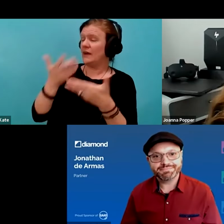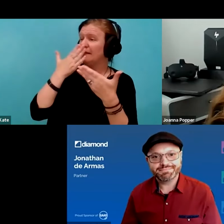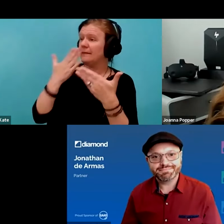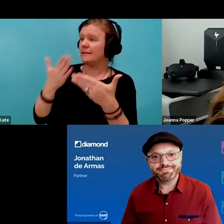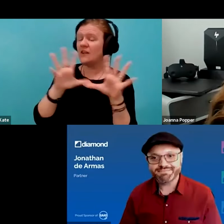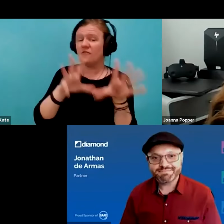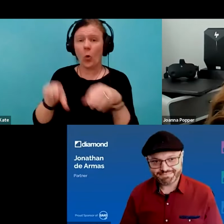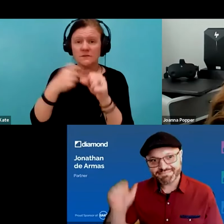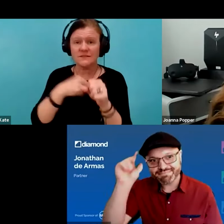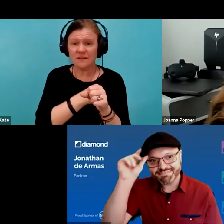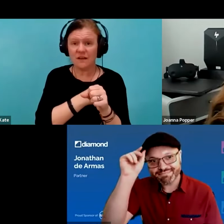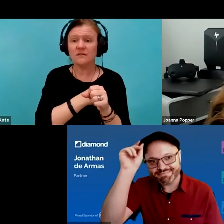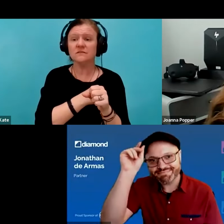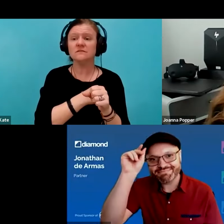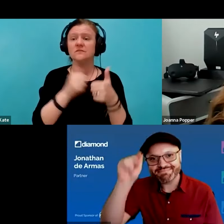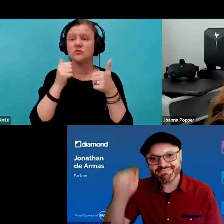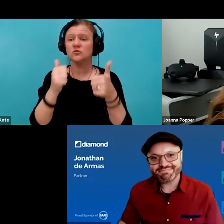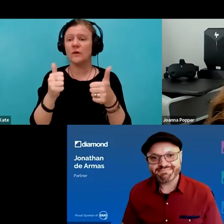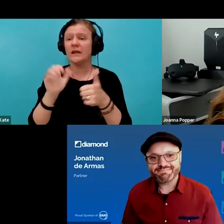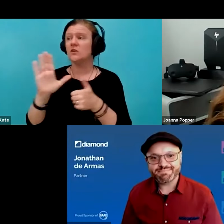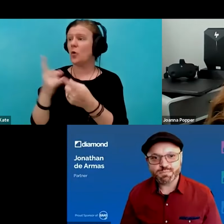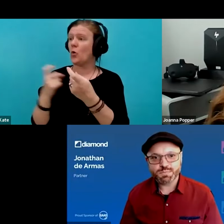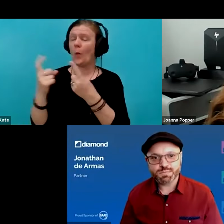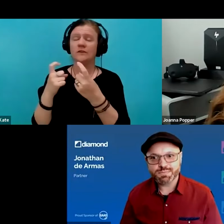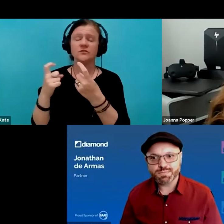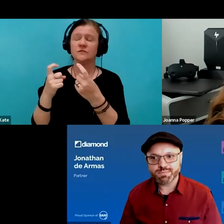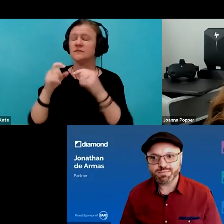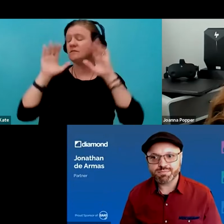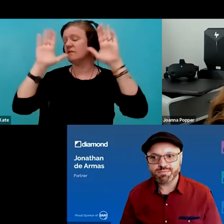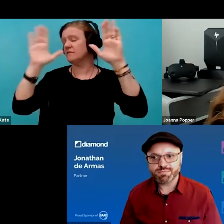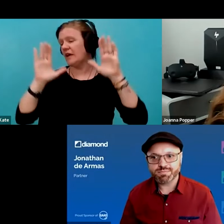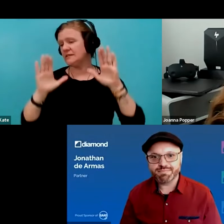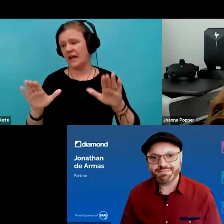us. It's been great. The questions are so fantastic and